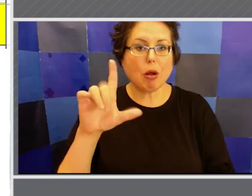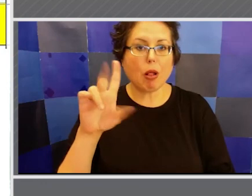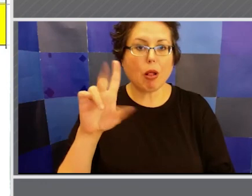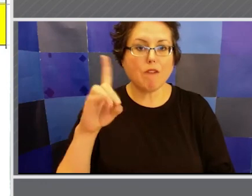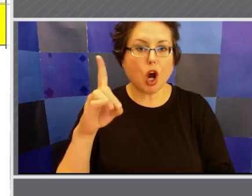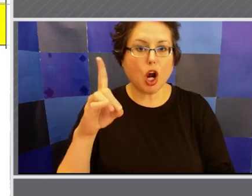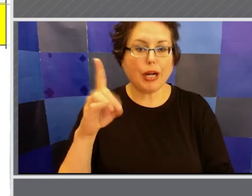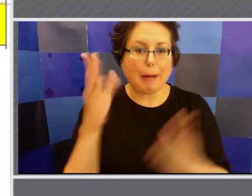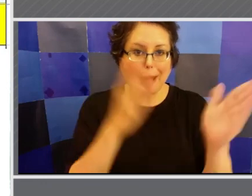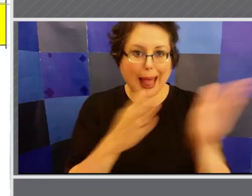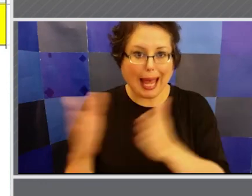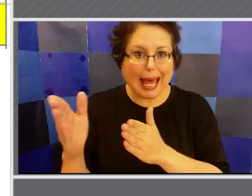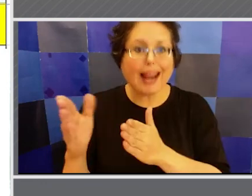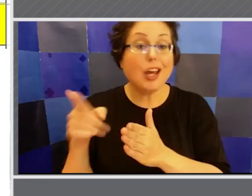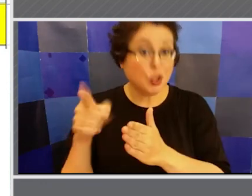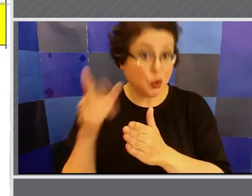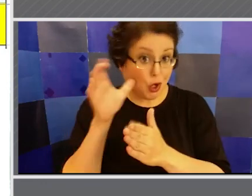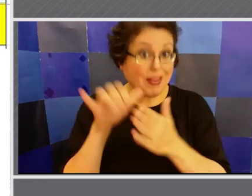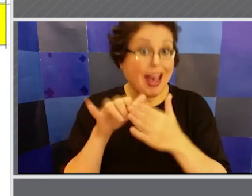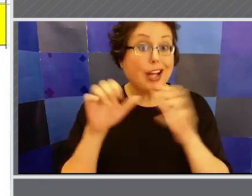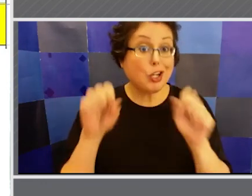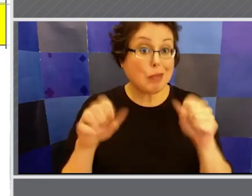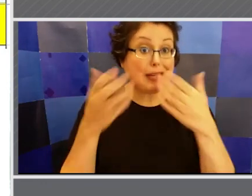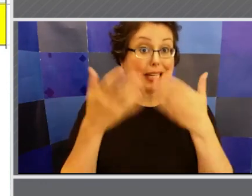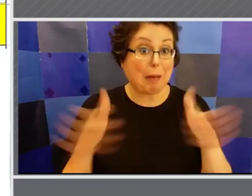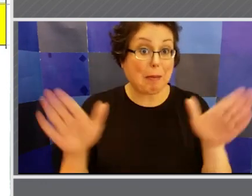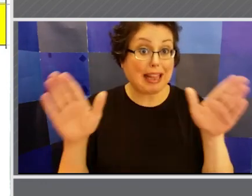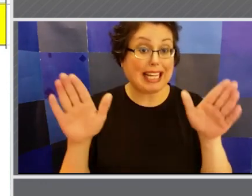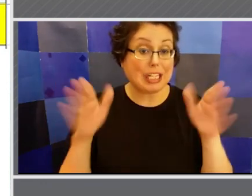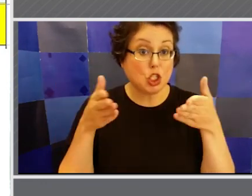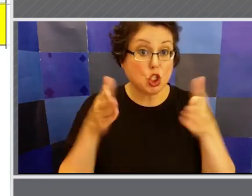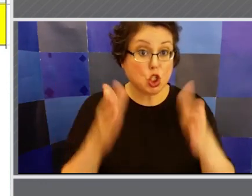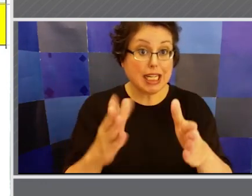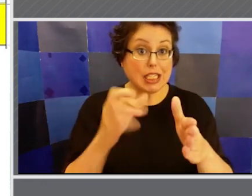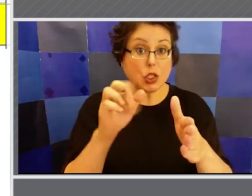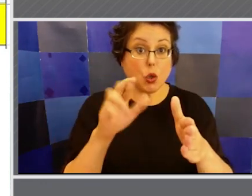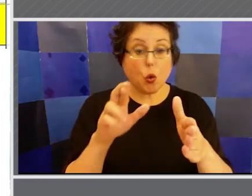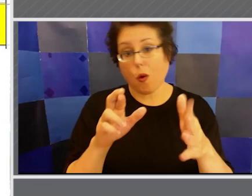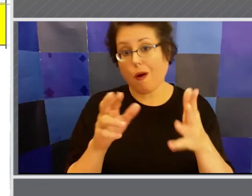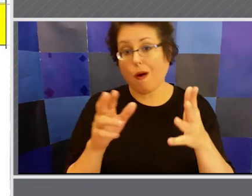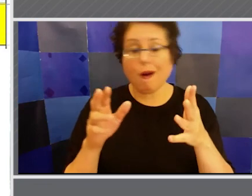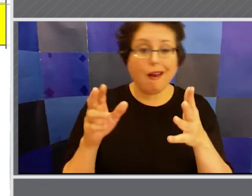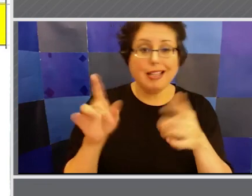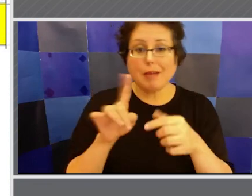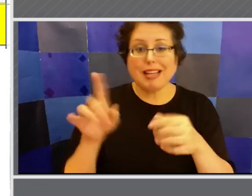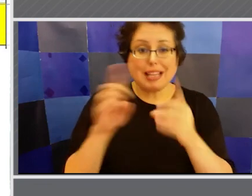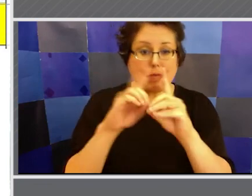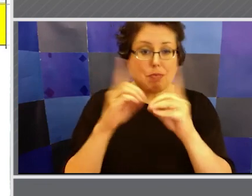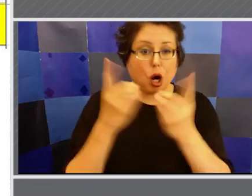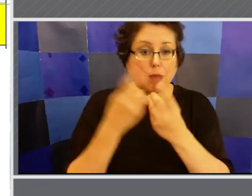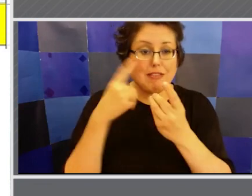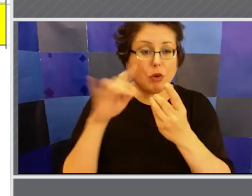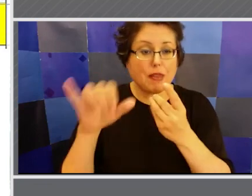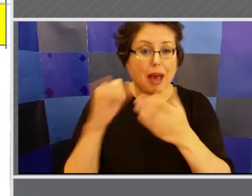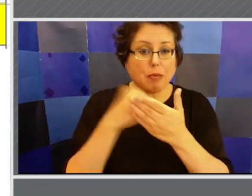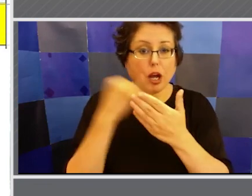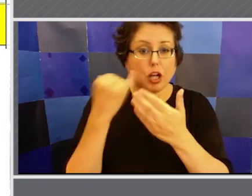bit earlier, that could be either a complete streets project or a child development project department for both of those projects is the Department of mobility and infrastructure.